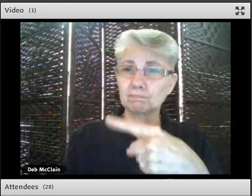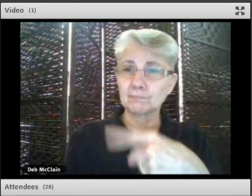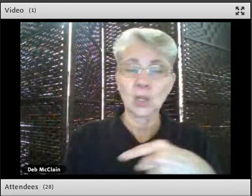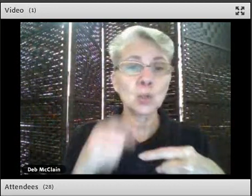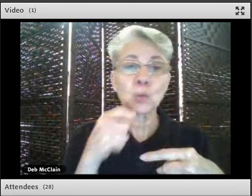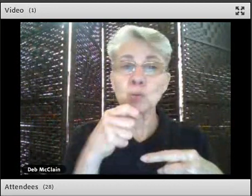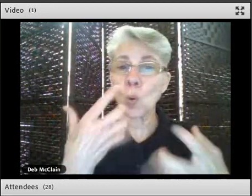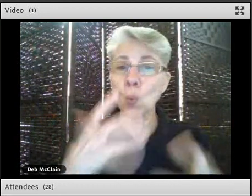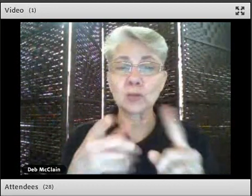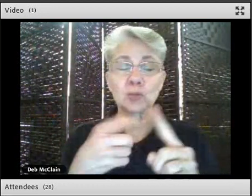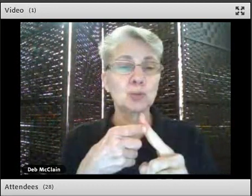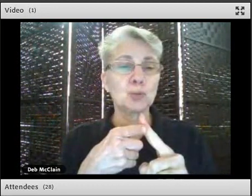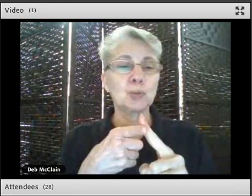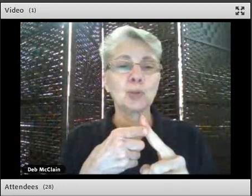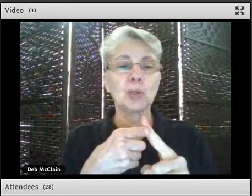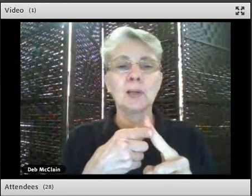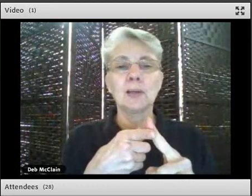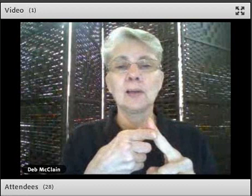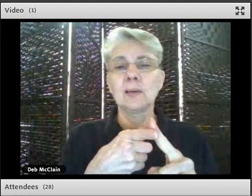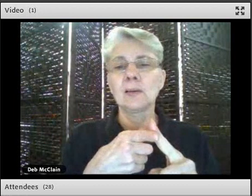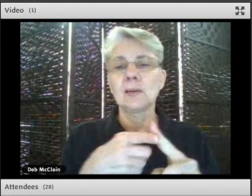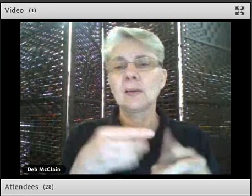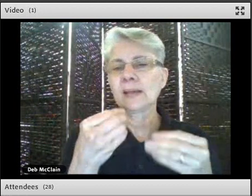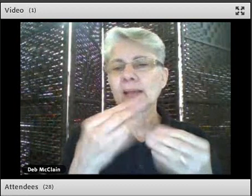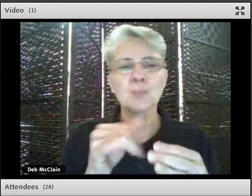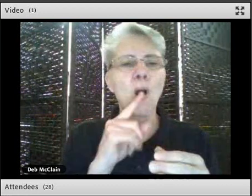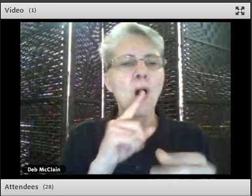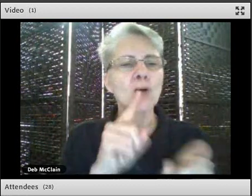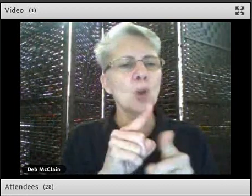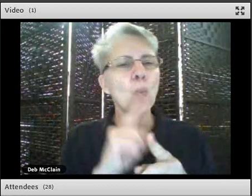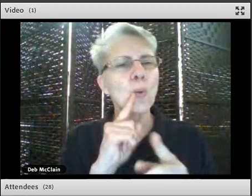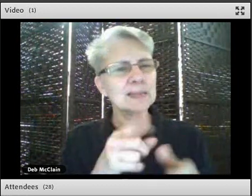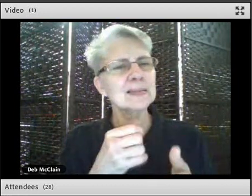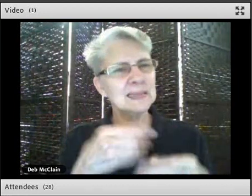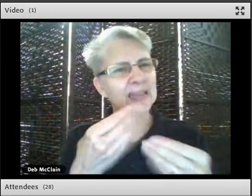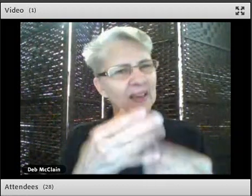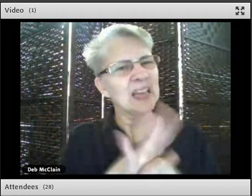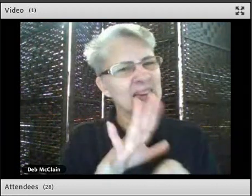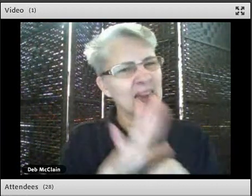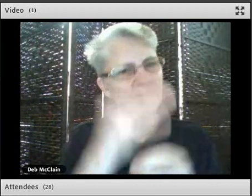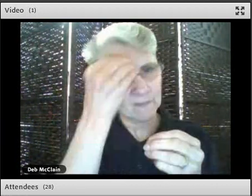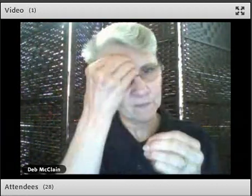that the person has an idea of what the content, the story is about.